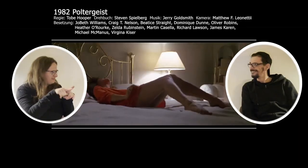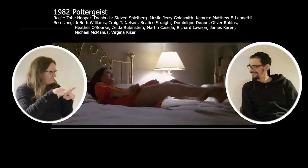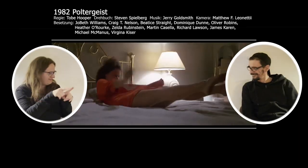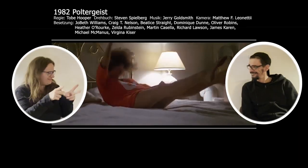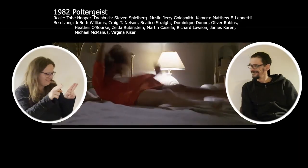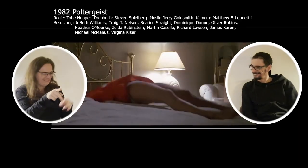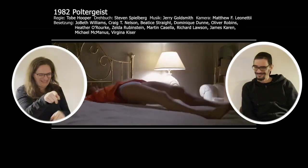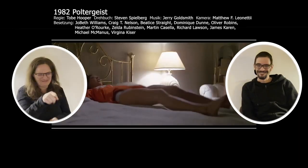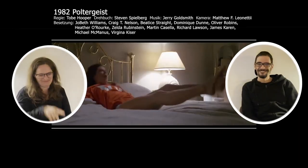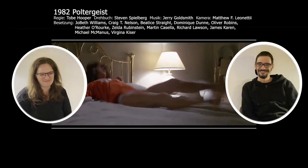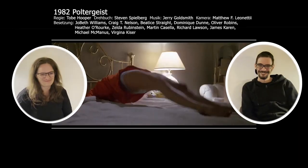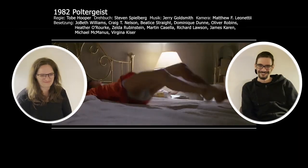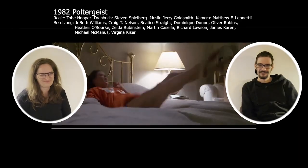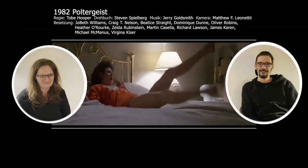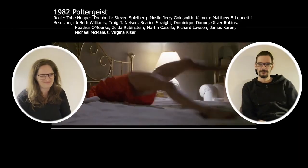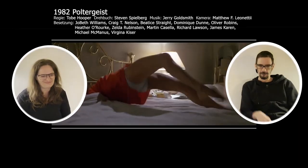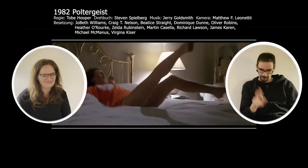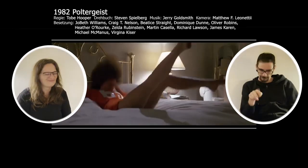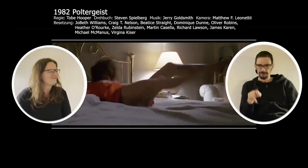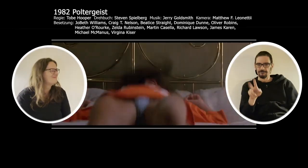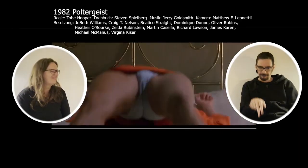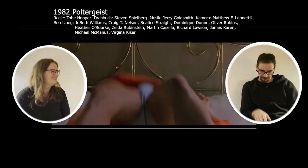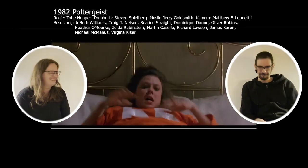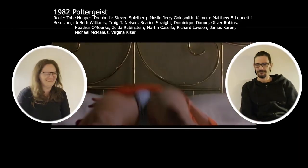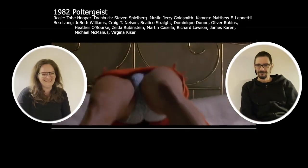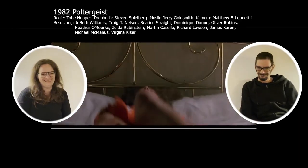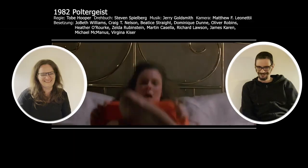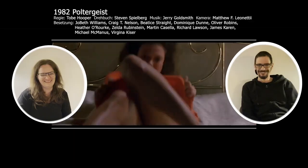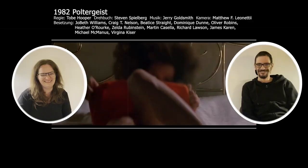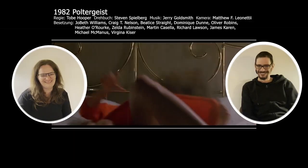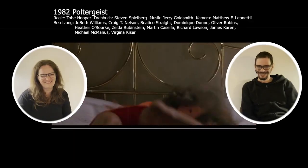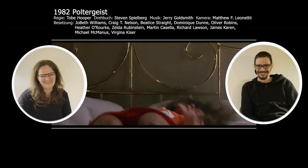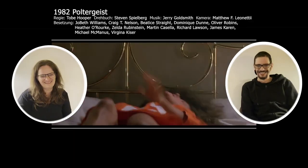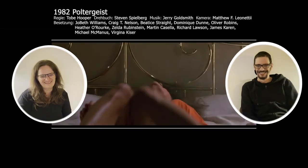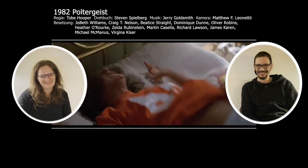Did you mean this exact scene? - Yes. That's quite a lot of hopping.